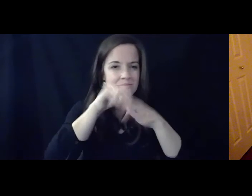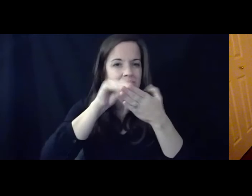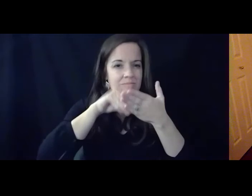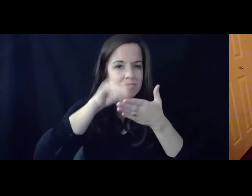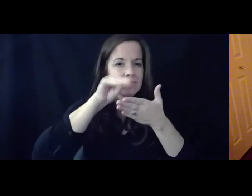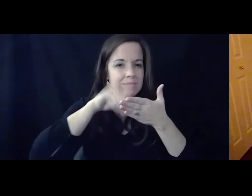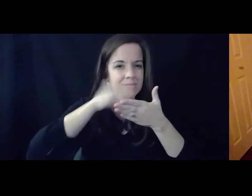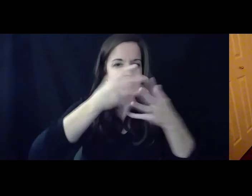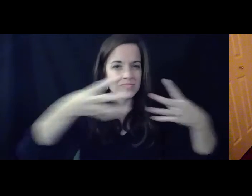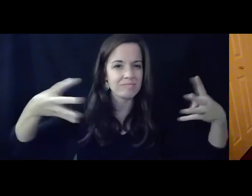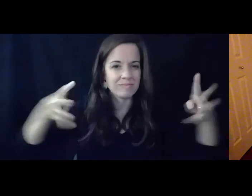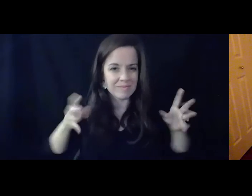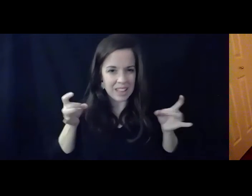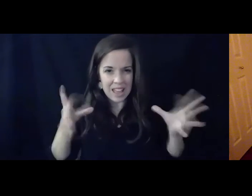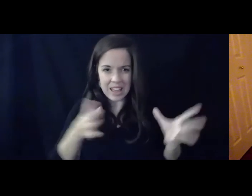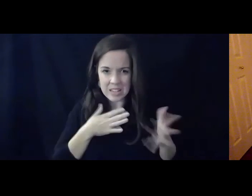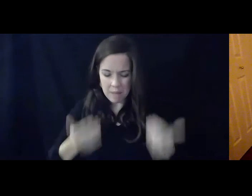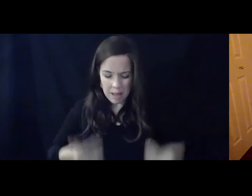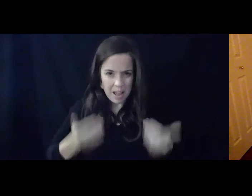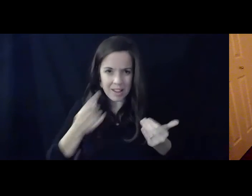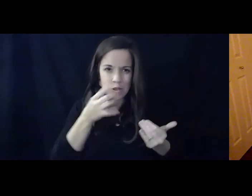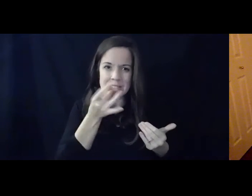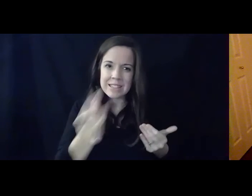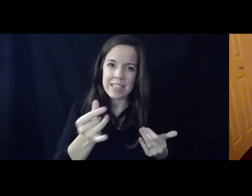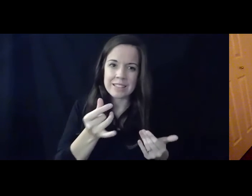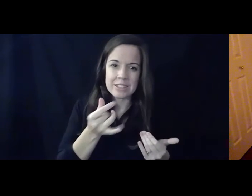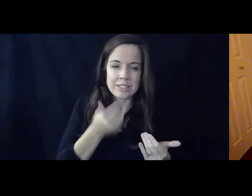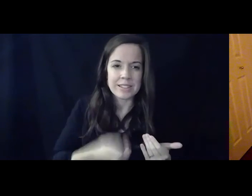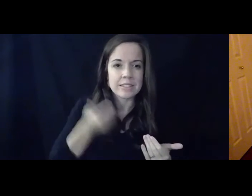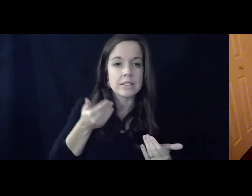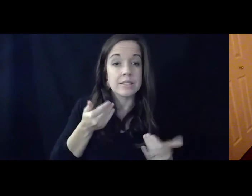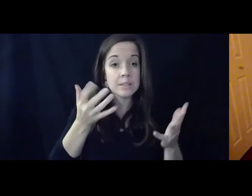pink body for its deliciousness. To be desired is rarely a good thing.